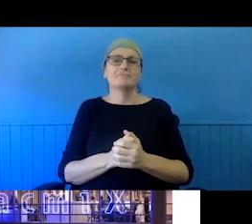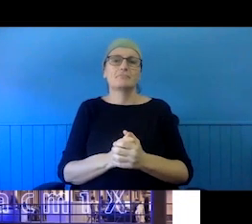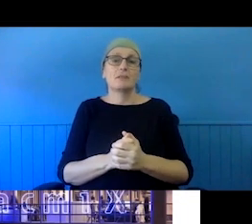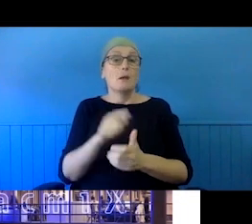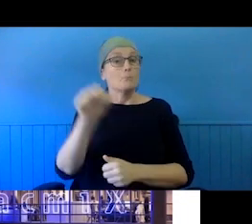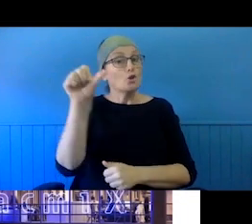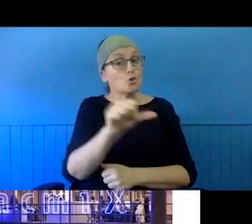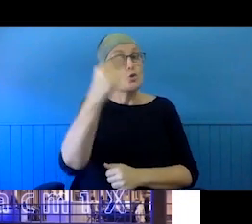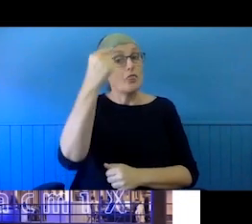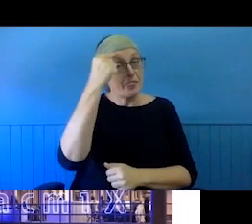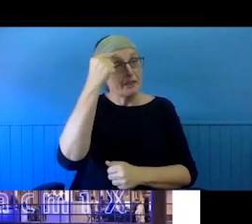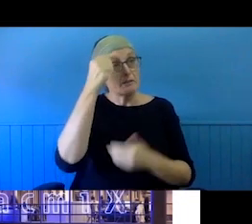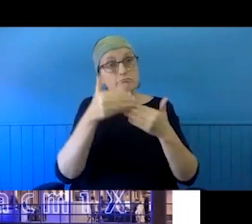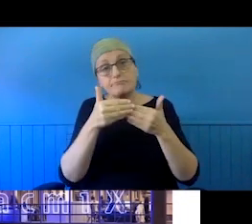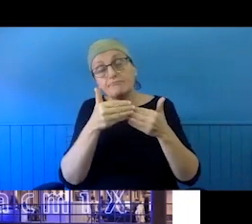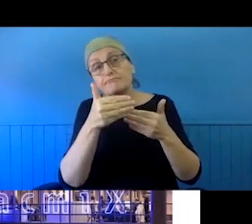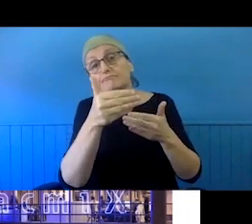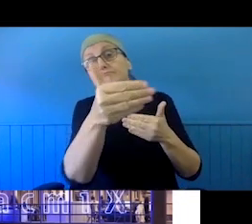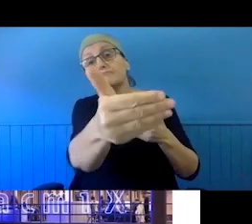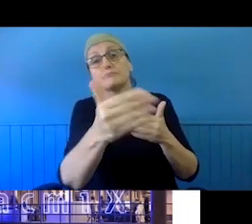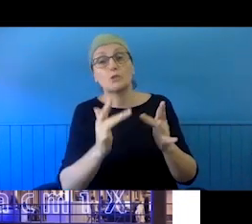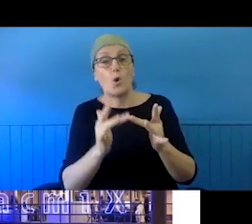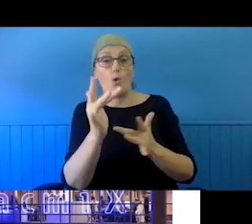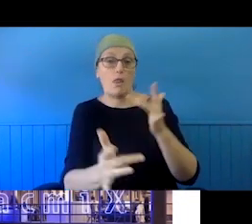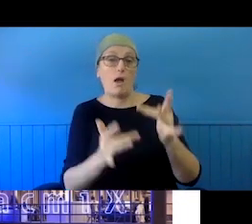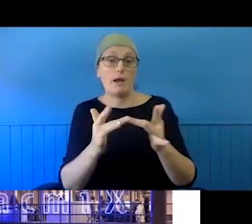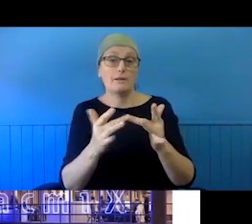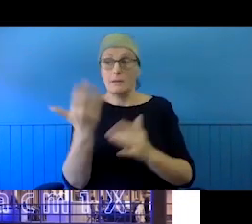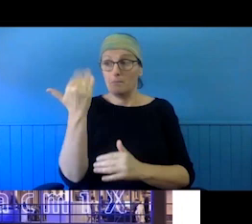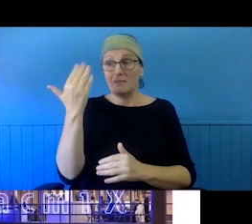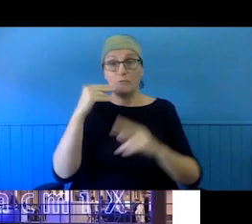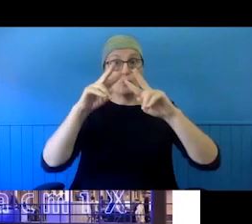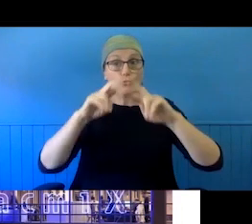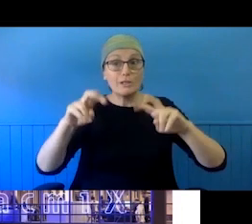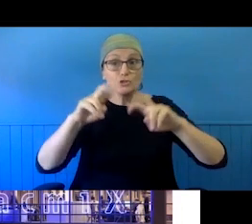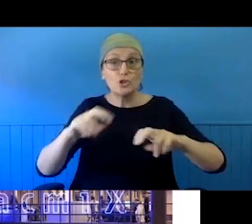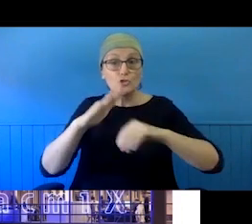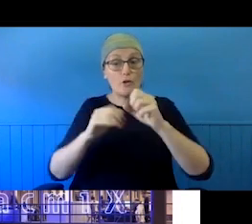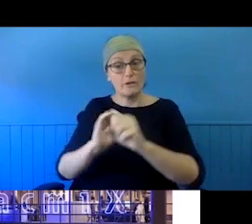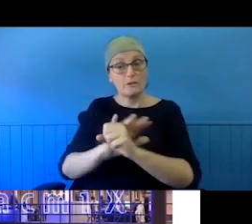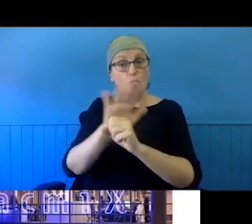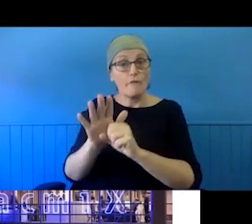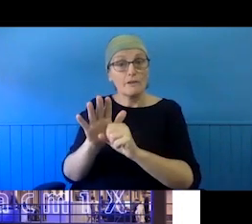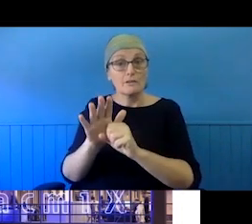medium-to-long-term anyway. Some of the research we're already seeing about COVID-19 shows we're going to need to think about this more